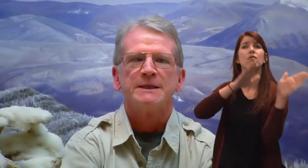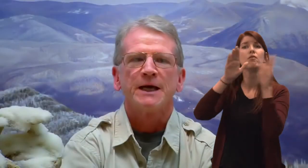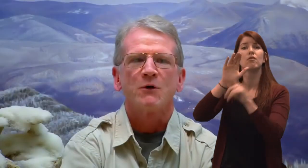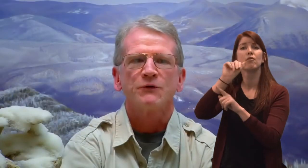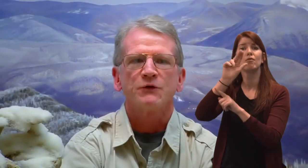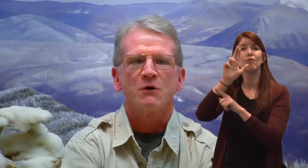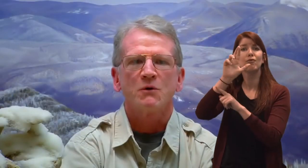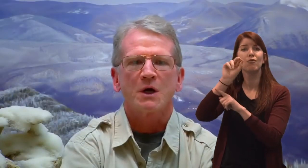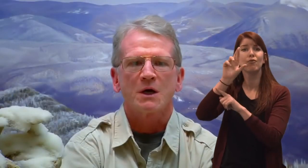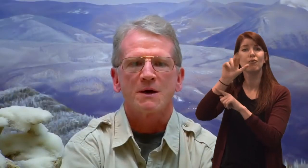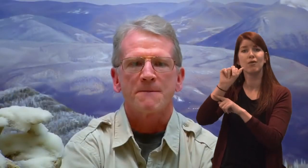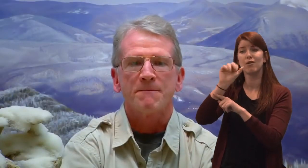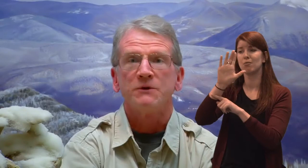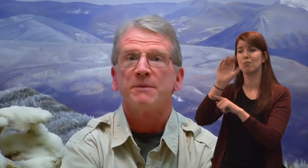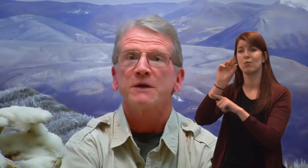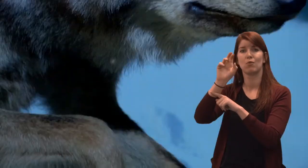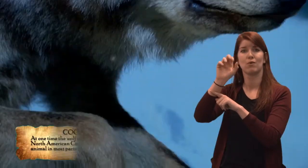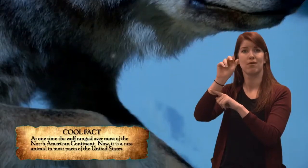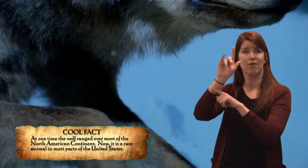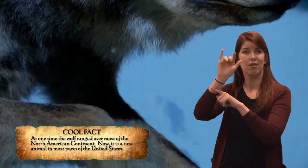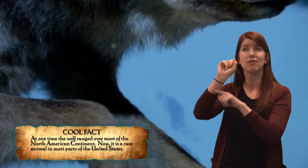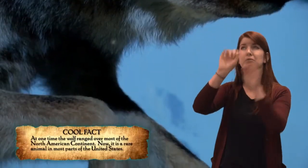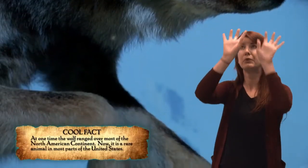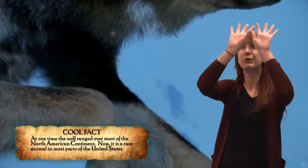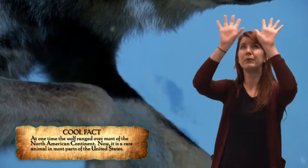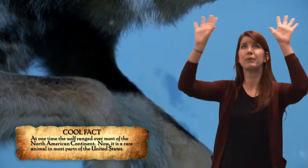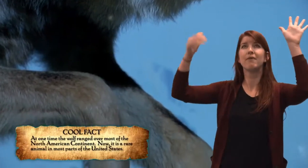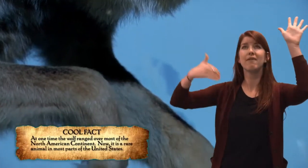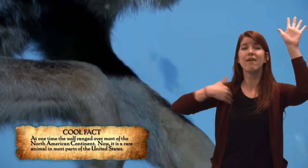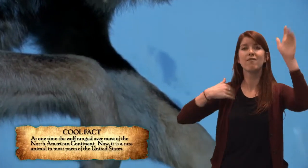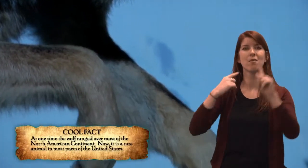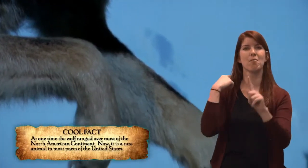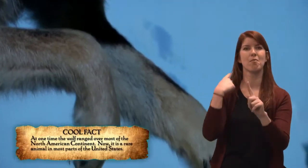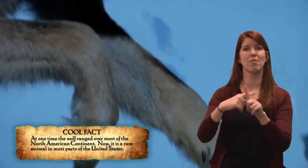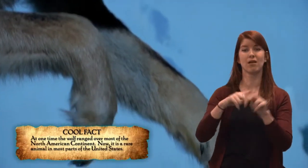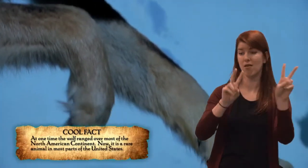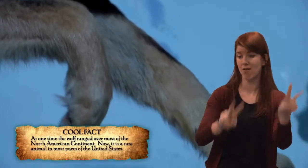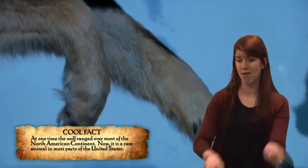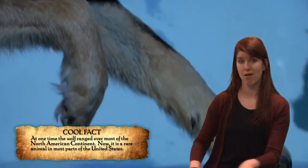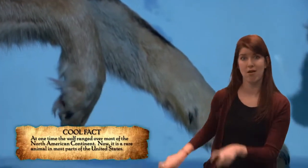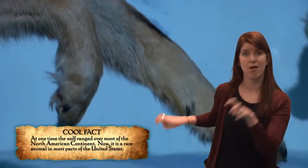And also it depicts the accurate footfalls of wolves as they run